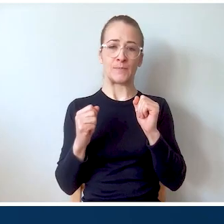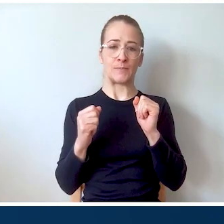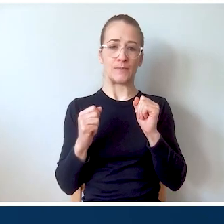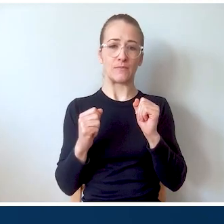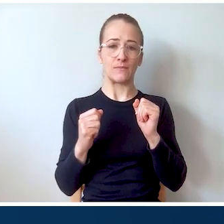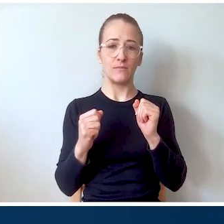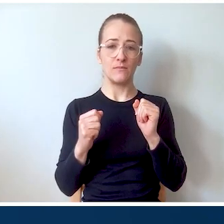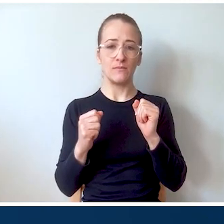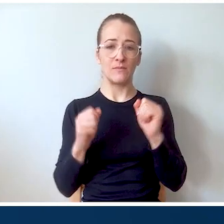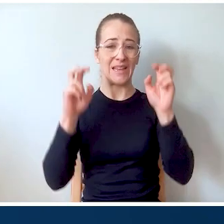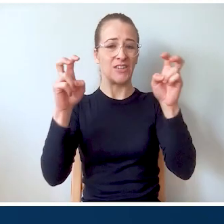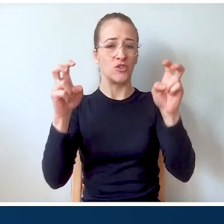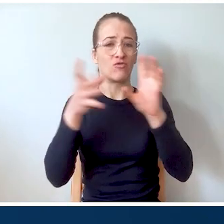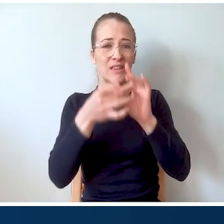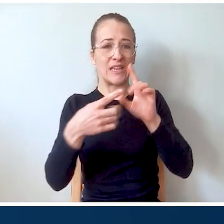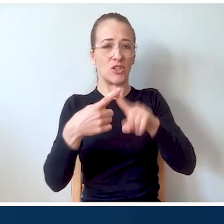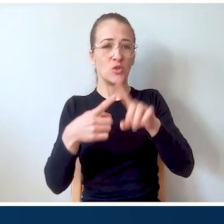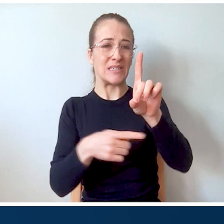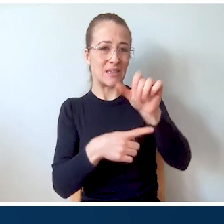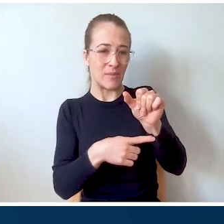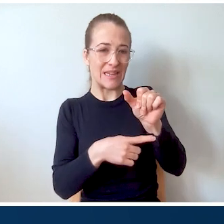issues related to disability in the same way.